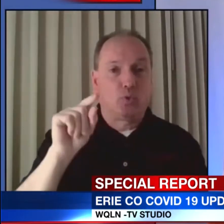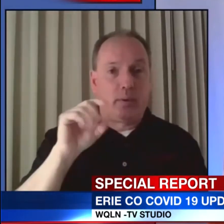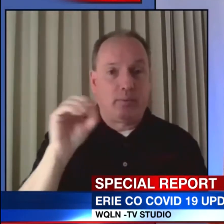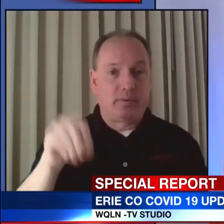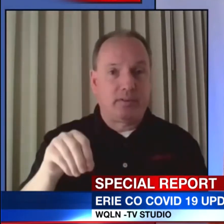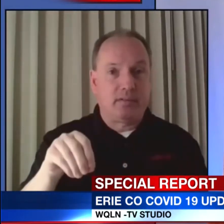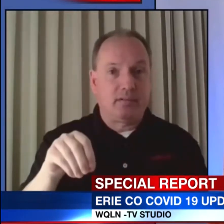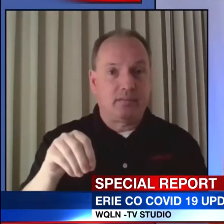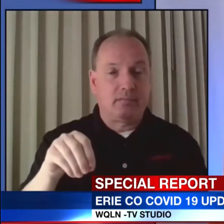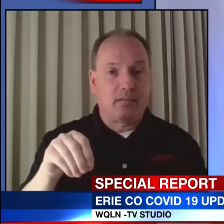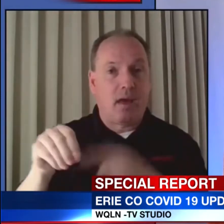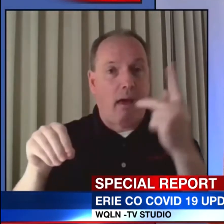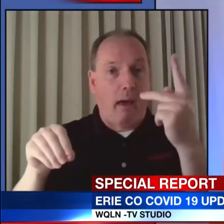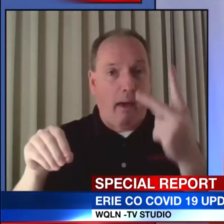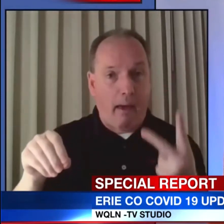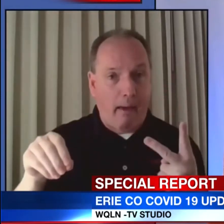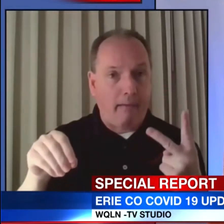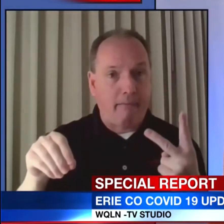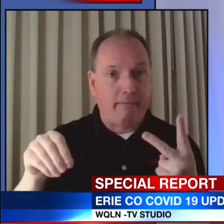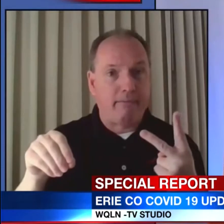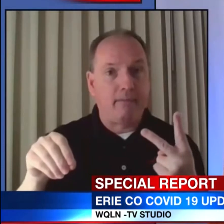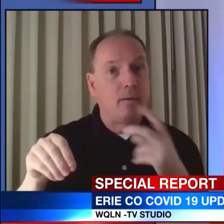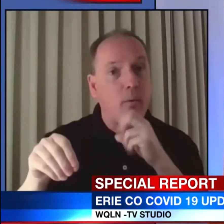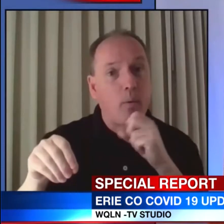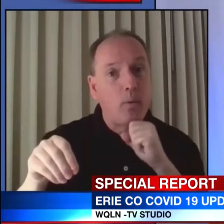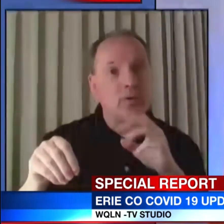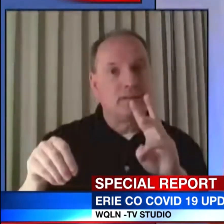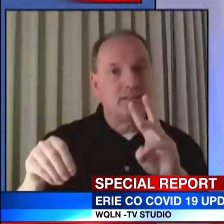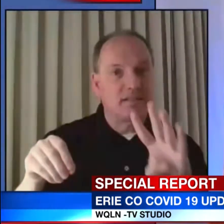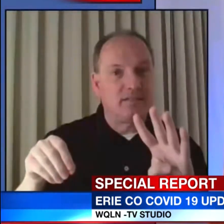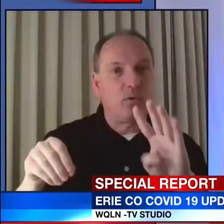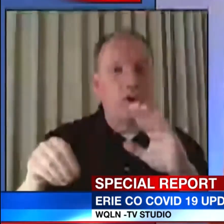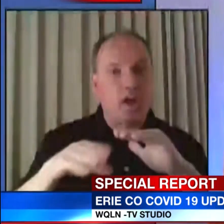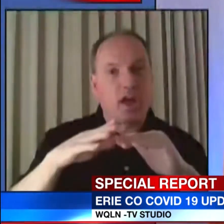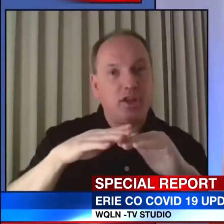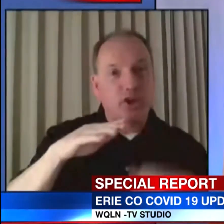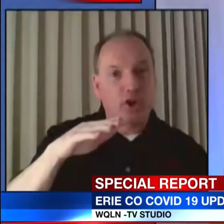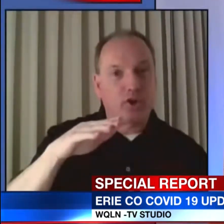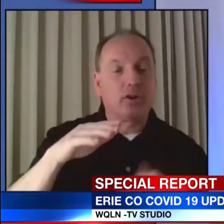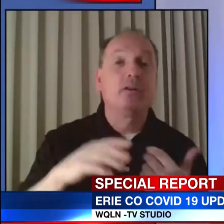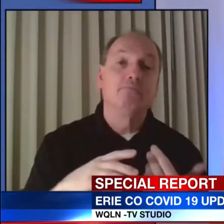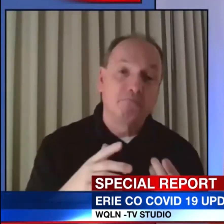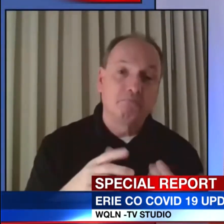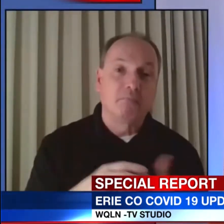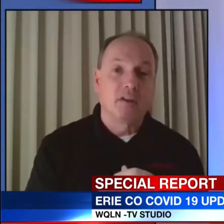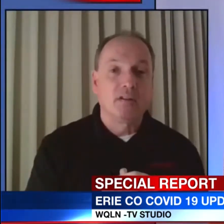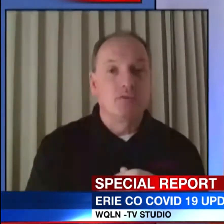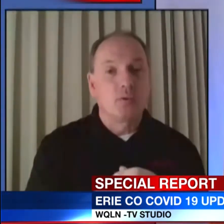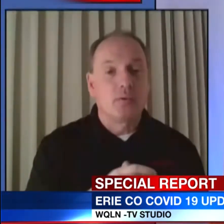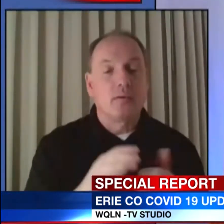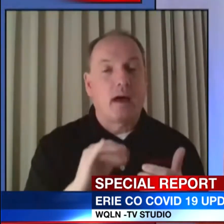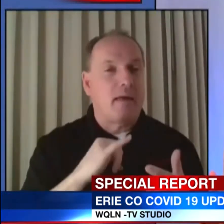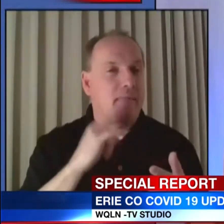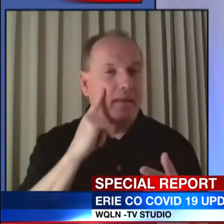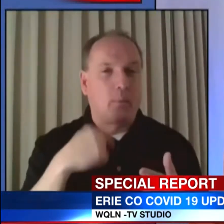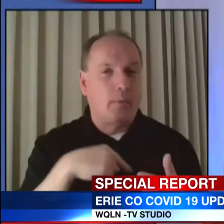FROM THE COUNTY EXECUTIVE, IN TWO DAYS THEIR HOSPITALIZATIONS INCREASED 20 PERCENT AND 50 PERCENT OF